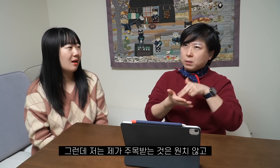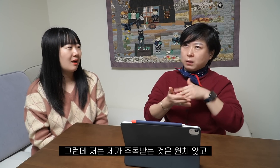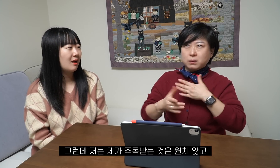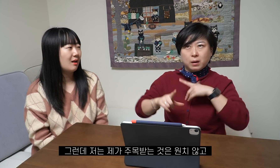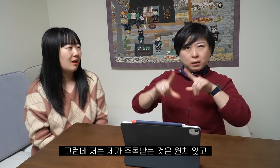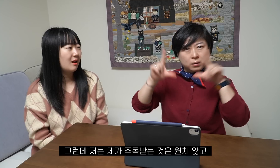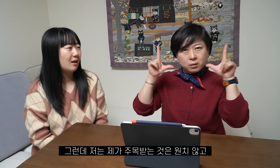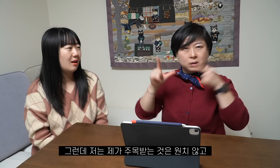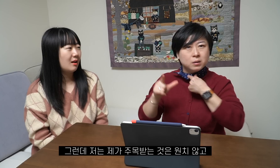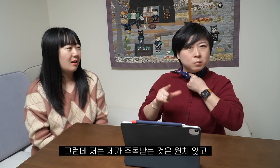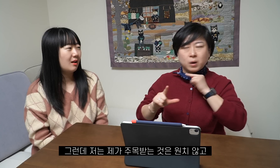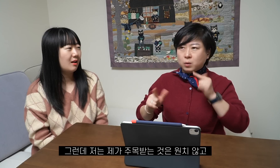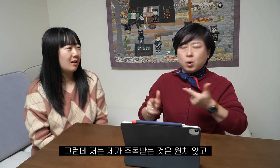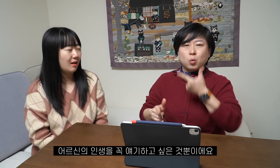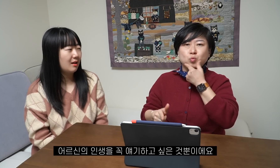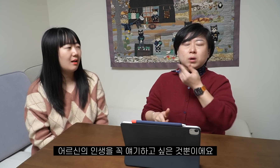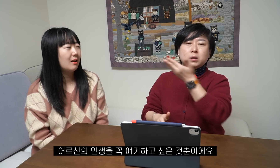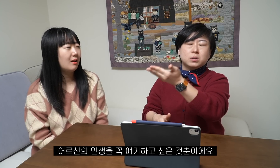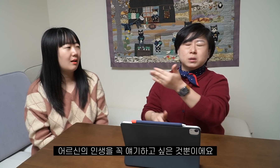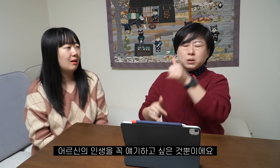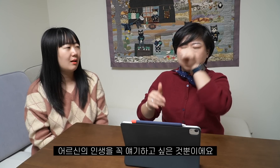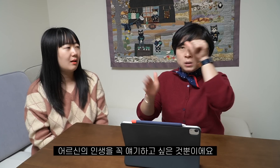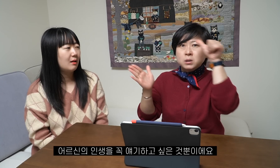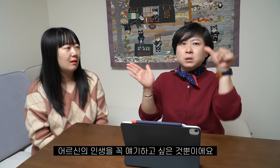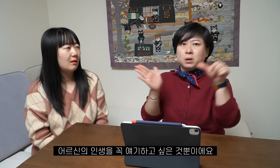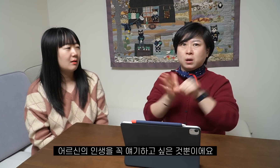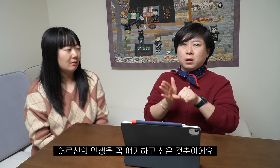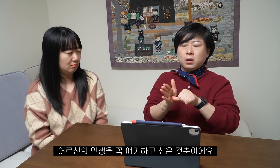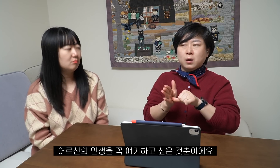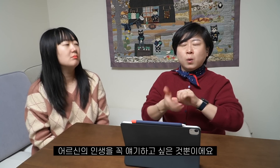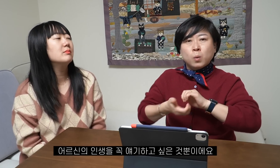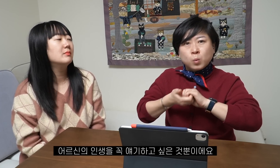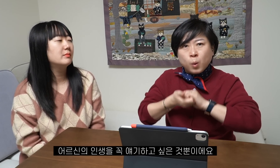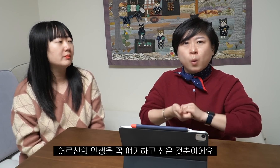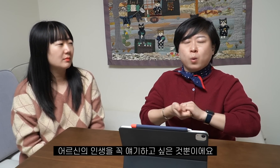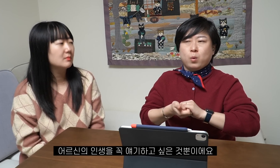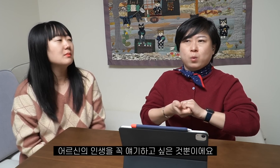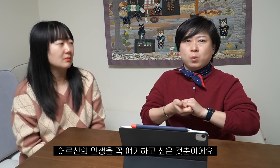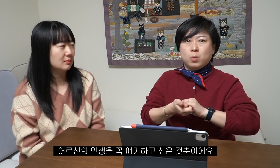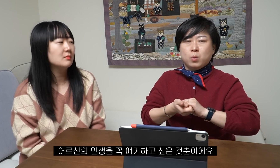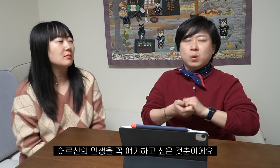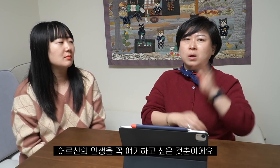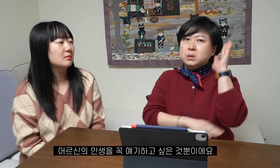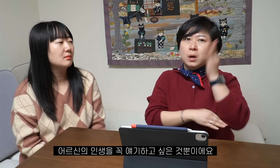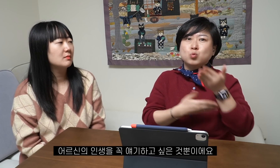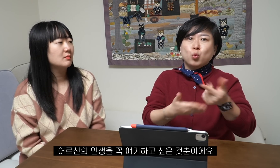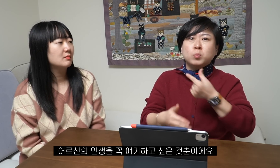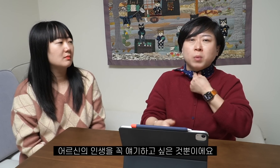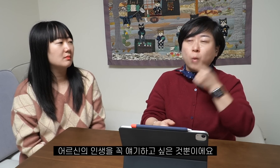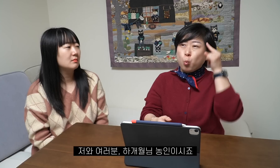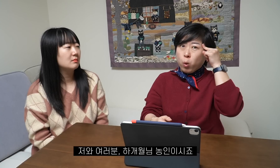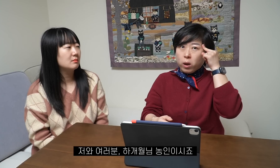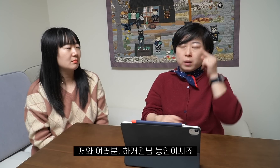But I don't want to get noticed, I just want to talk about the life of an elderly person.